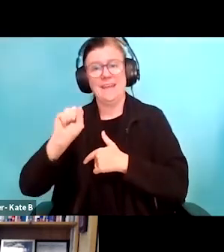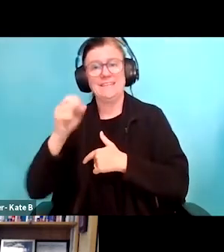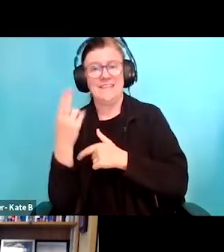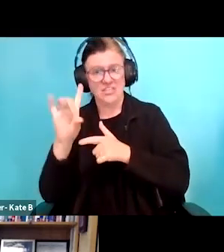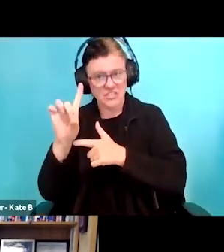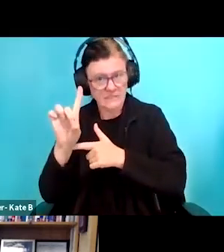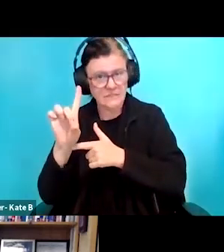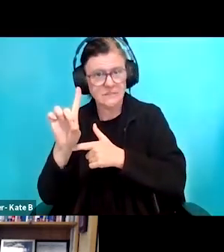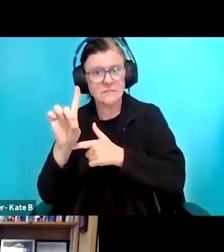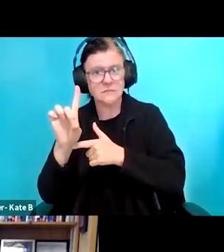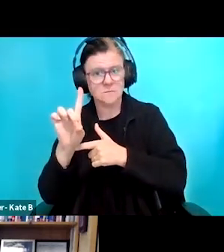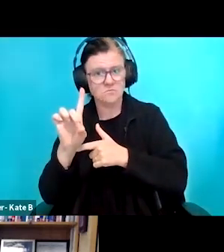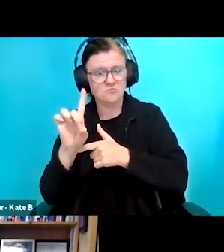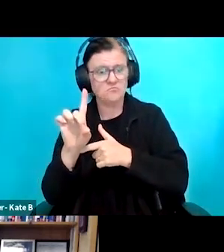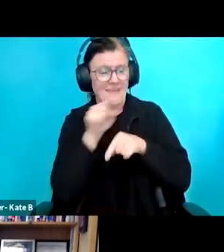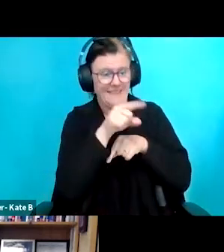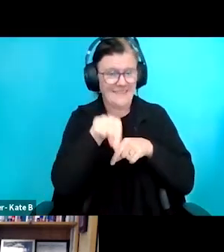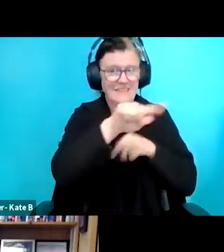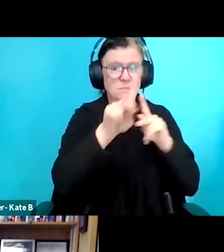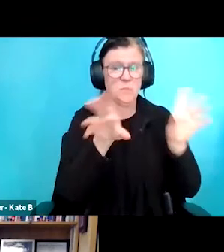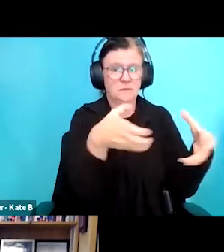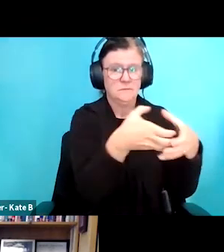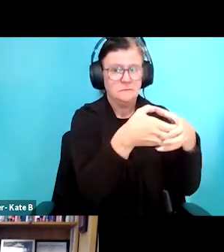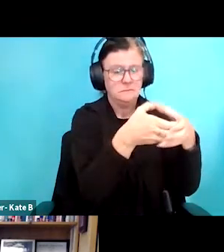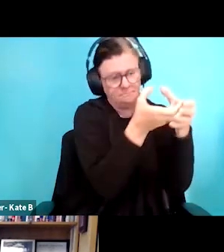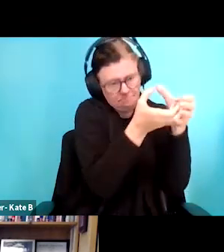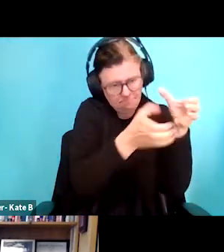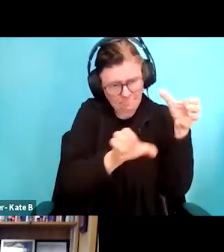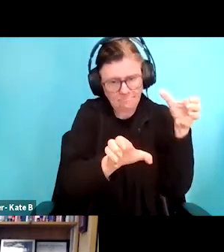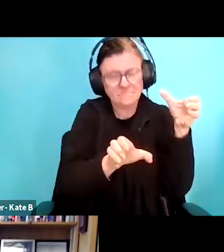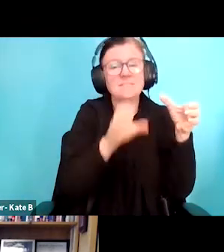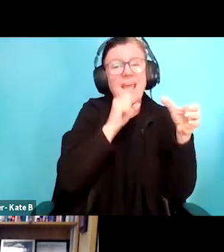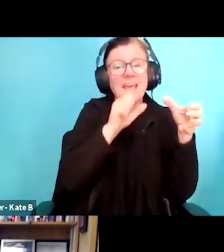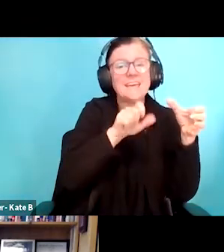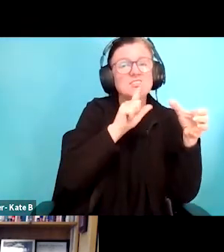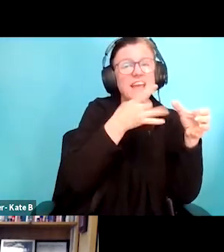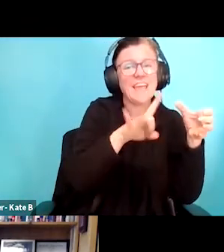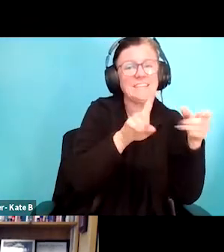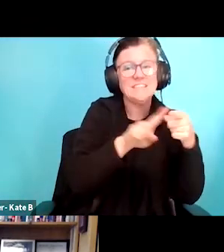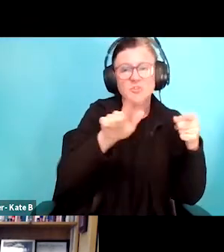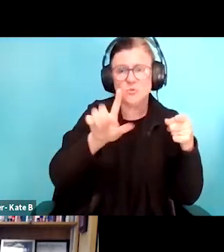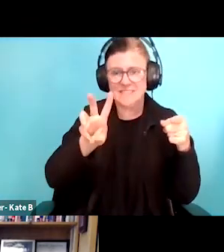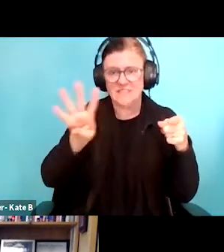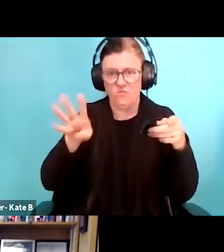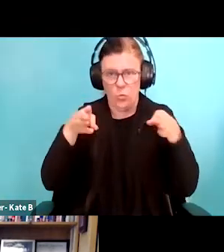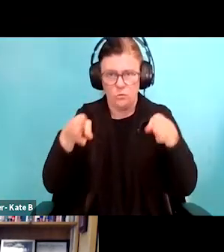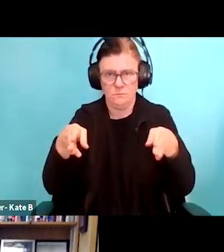convenience sample of adults with disabilities 18 to 64 years of age. This is a national survey